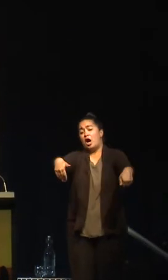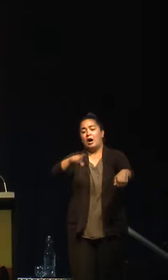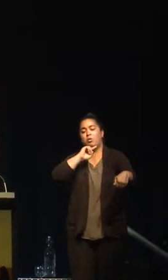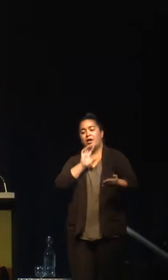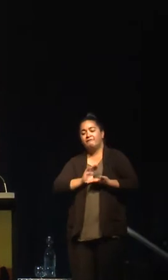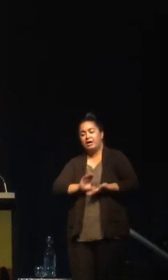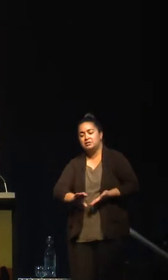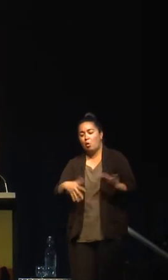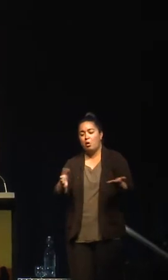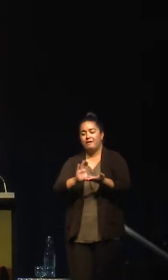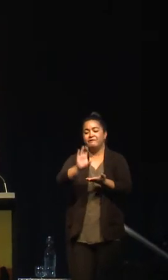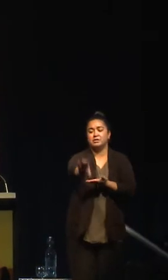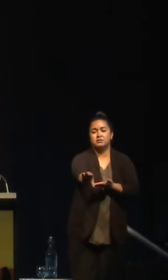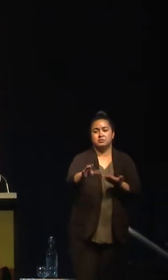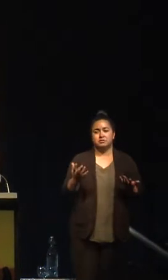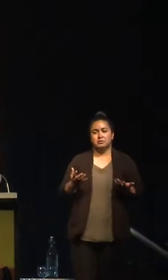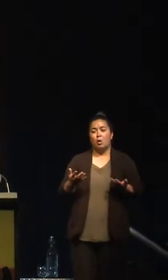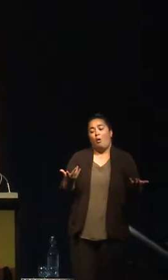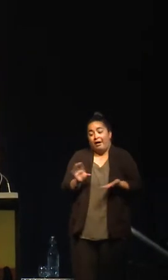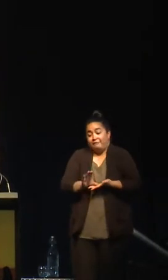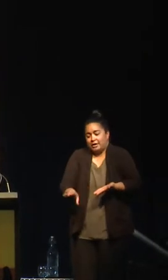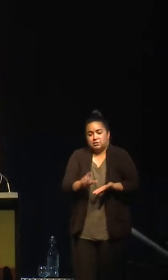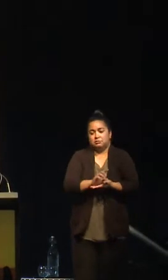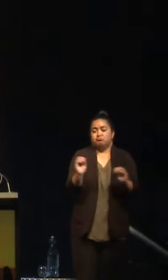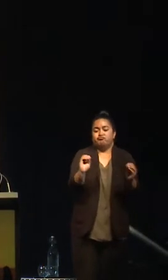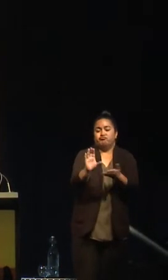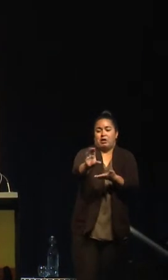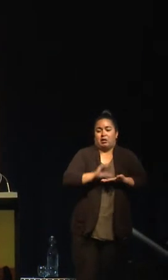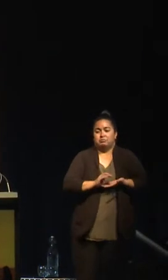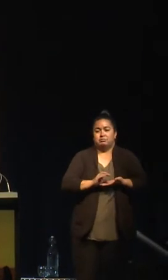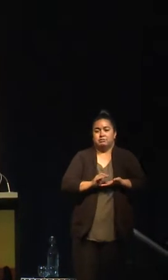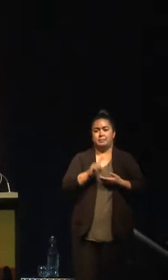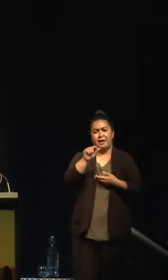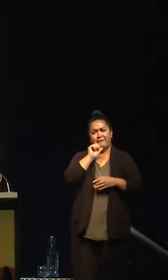line, and I won't invest on the other side of the line. But when there's no line, I'm